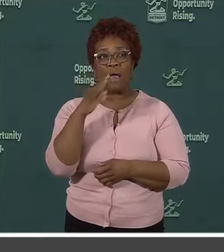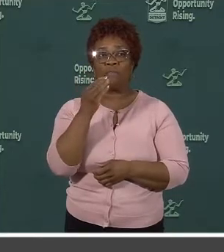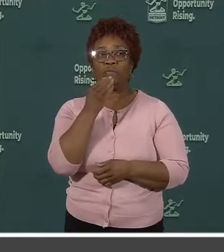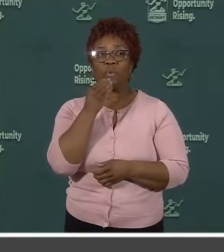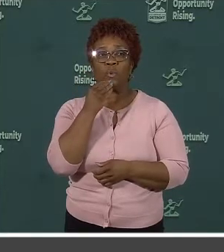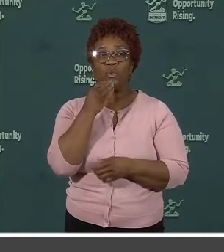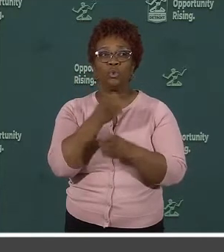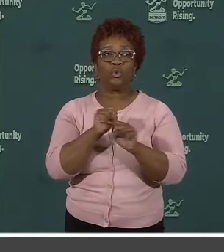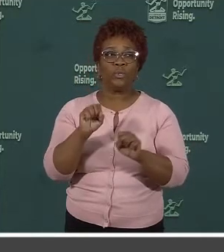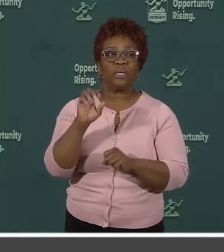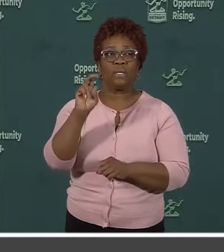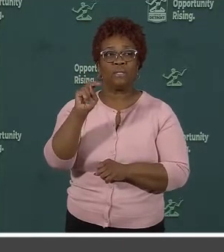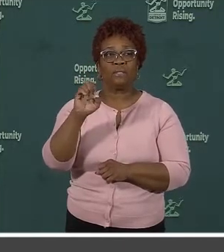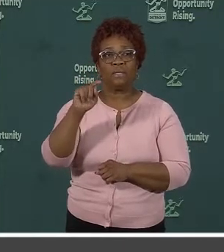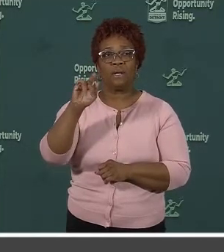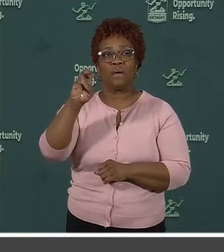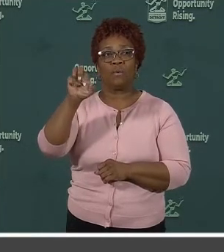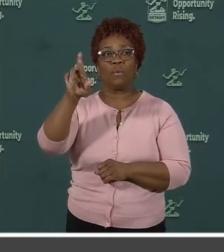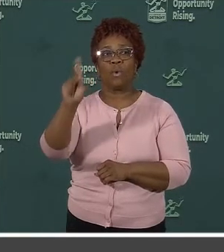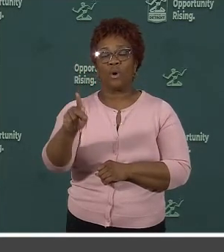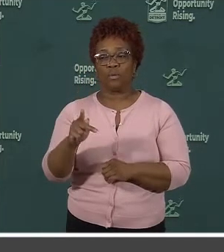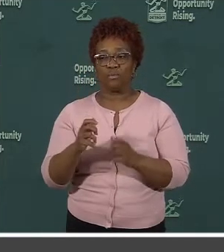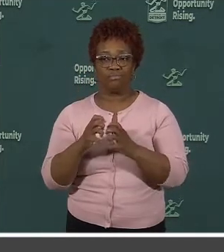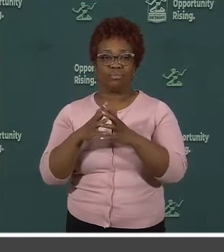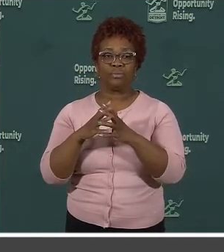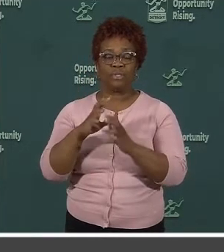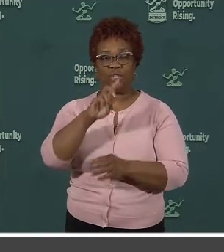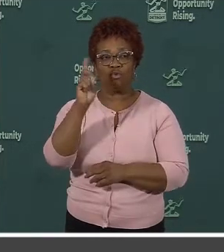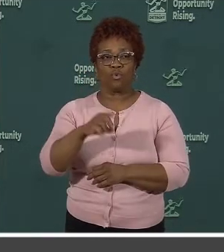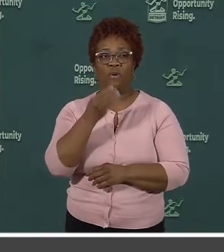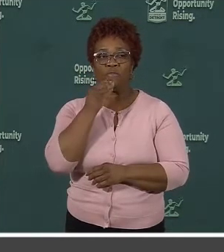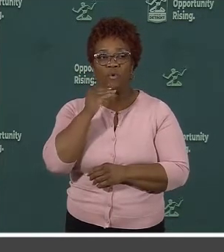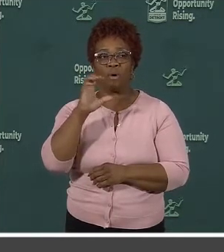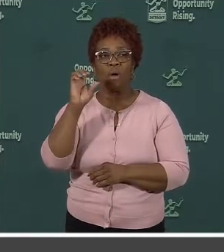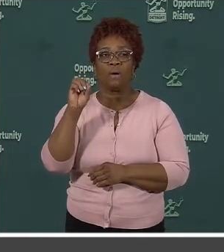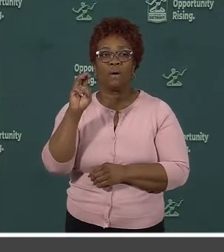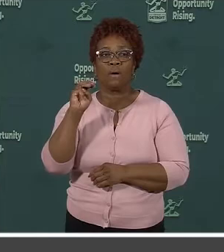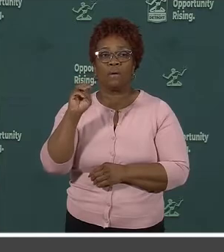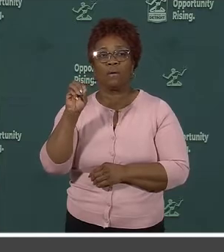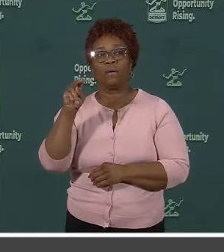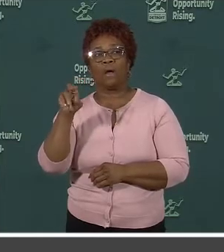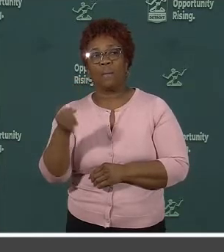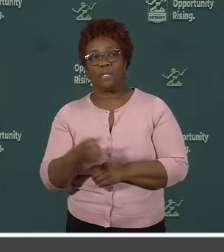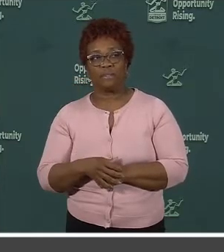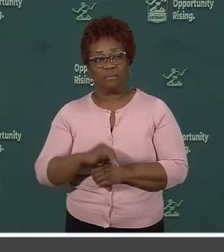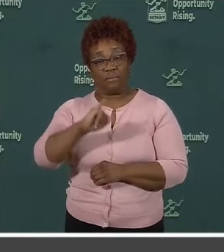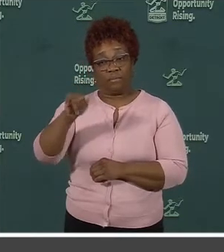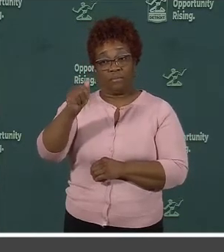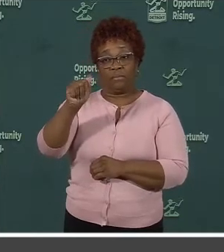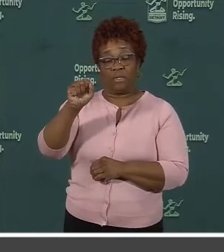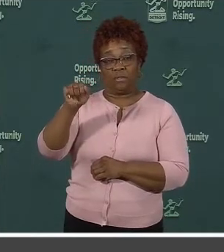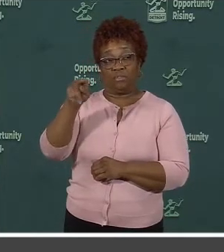DETROIT FOOD KAMINS JASON HEATON AND CHASE CANTRELL ARE BUILDING DETROIT'S FIRST BLACK